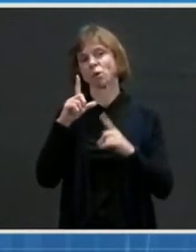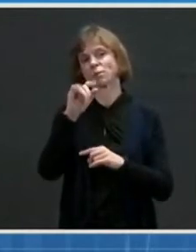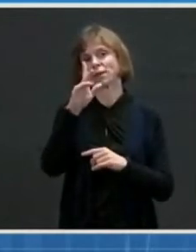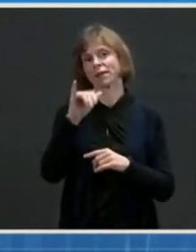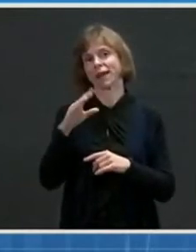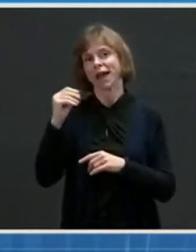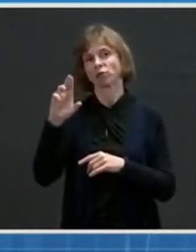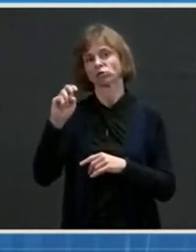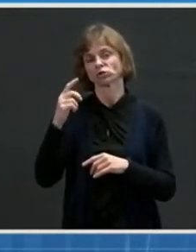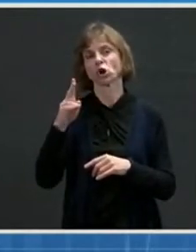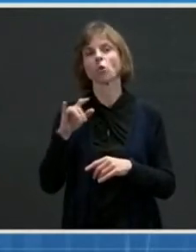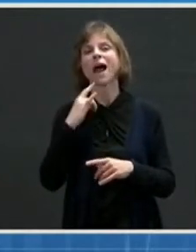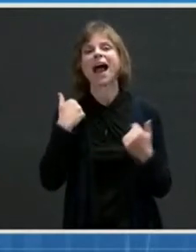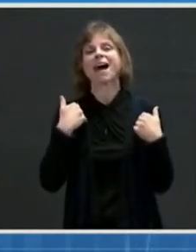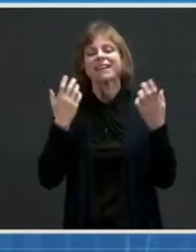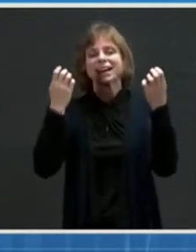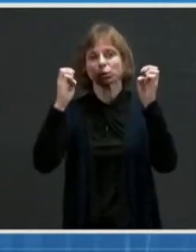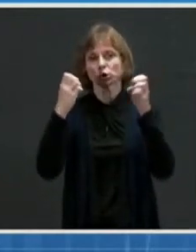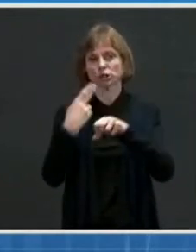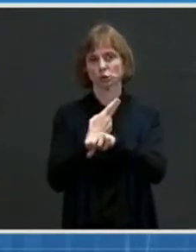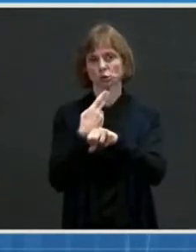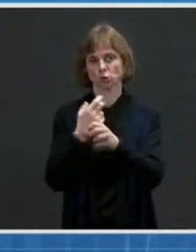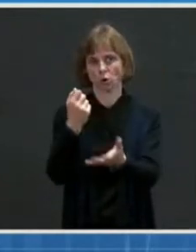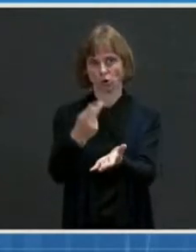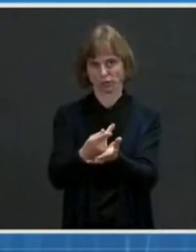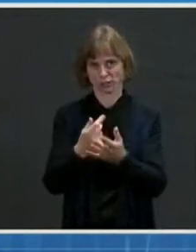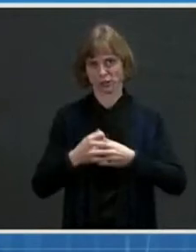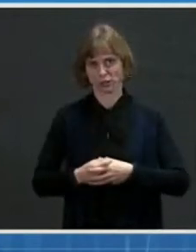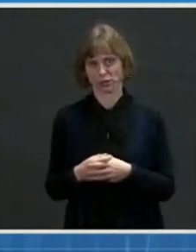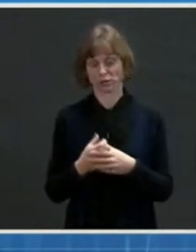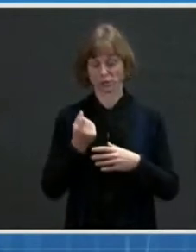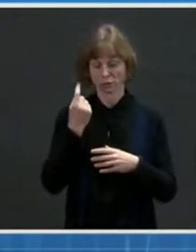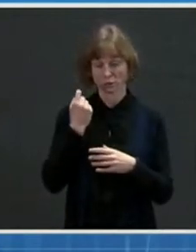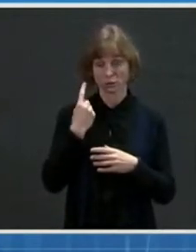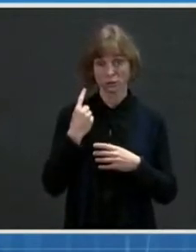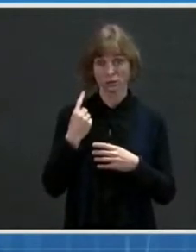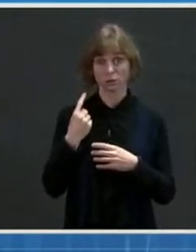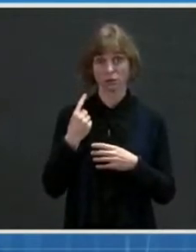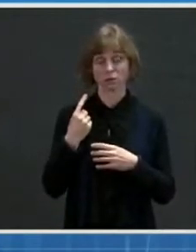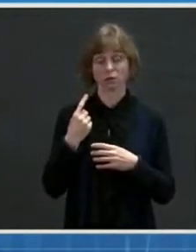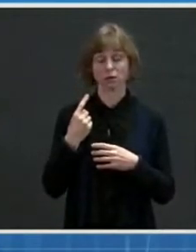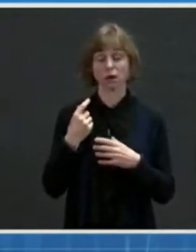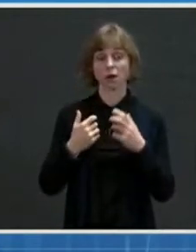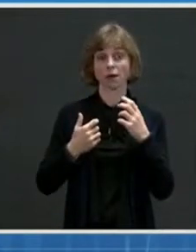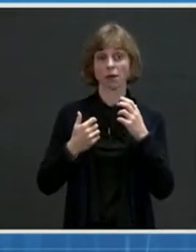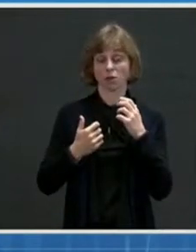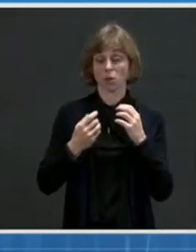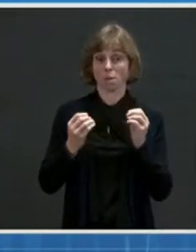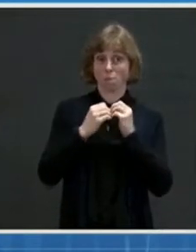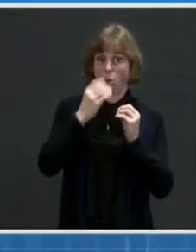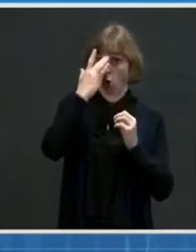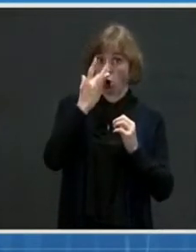FROM LILLY AND FROM REGENERON RECEIVED EMERGENCY